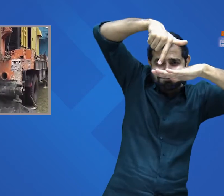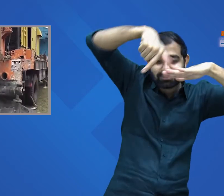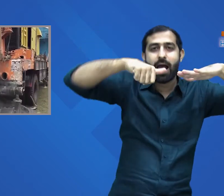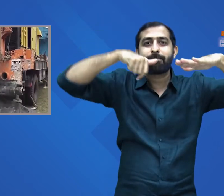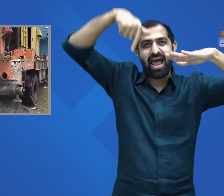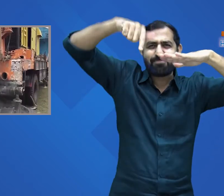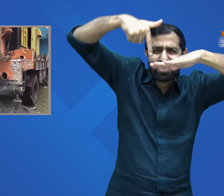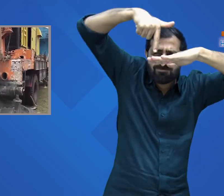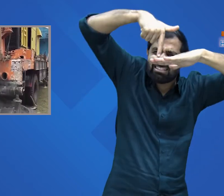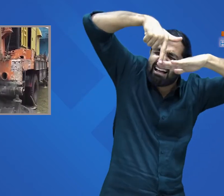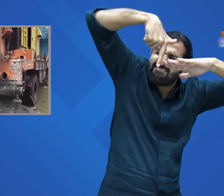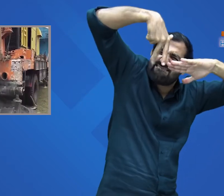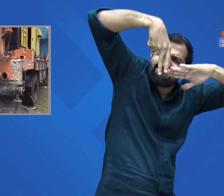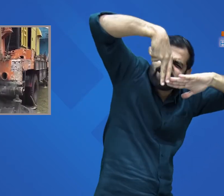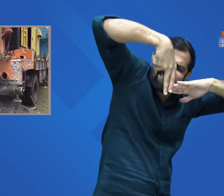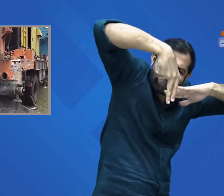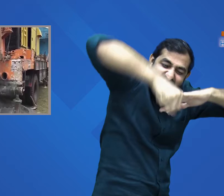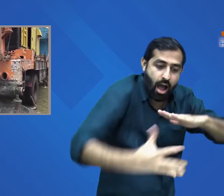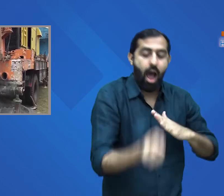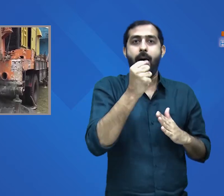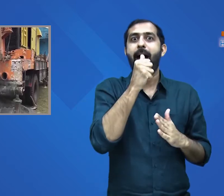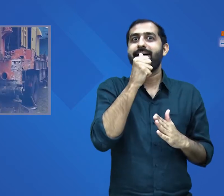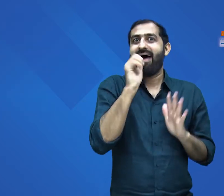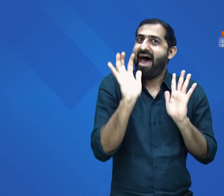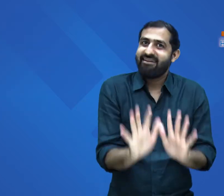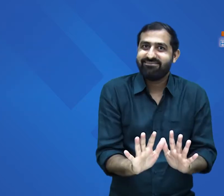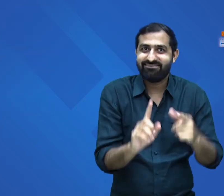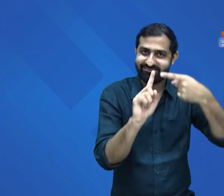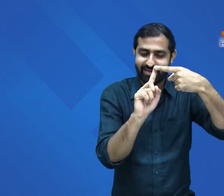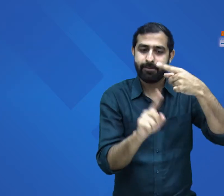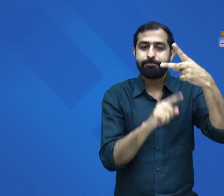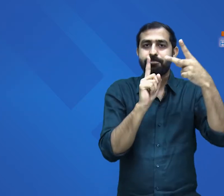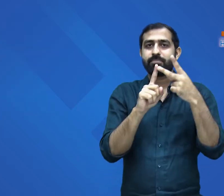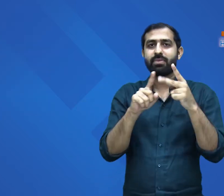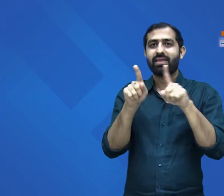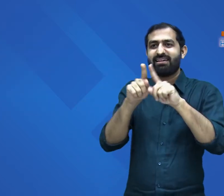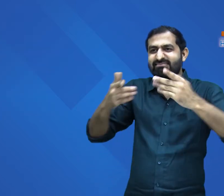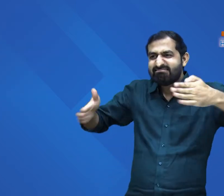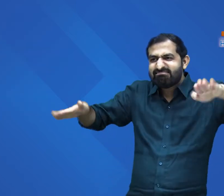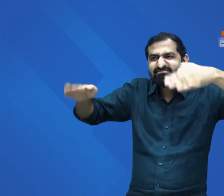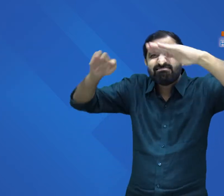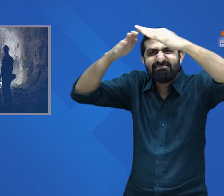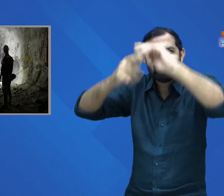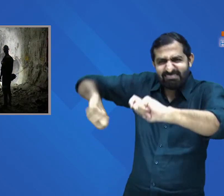Just as we have to dig deep into the ground to find groundwater and deep mining is done